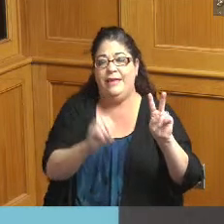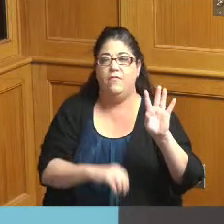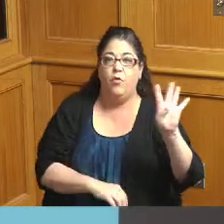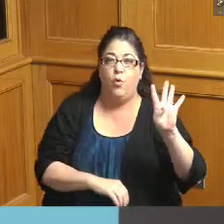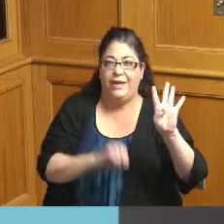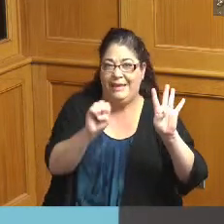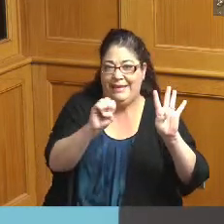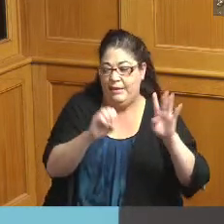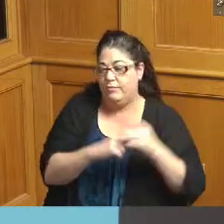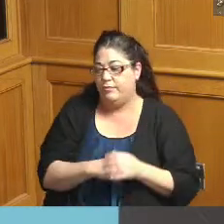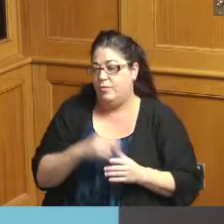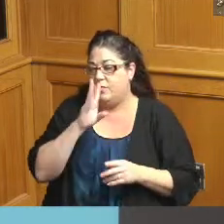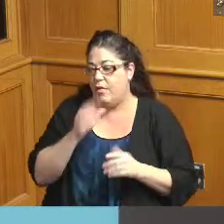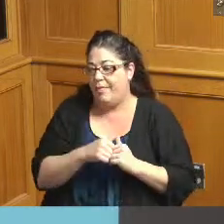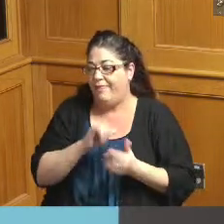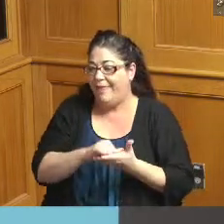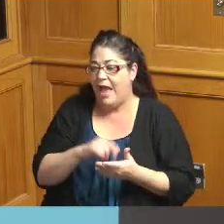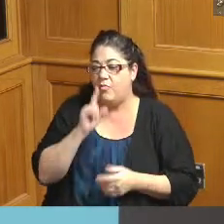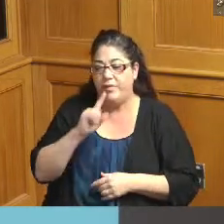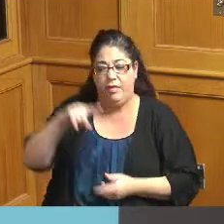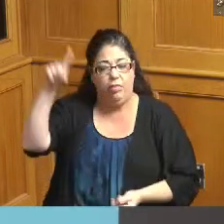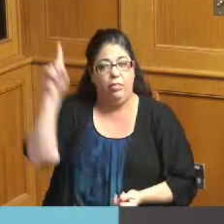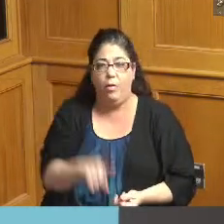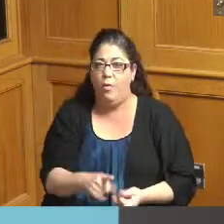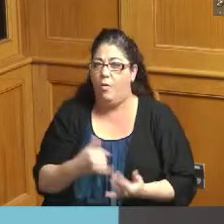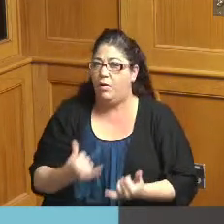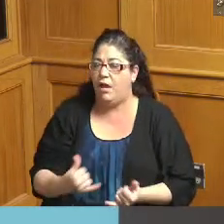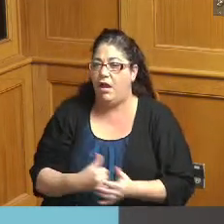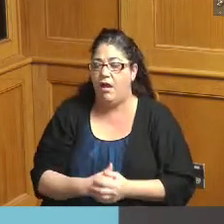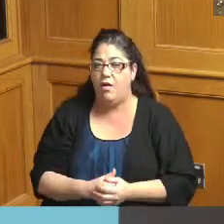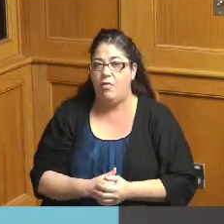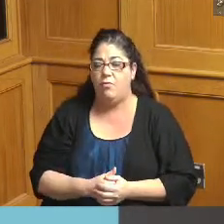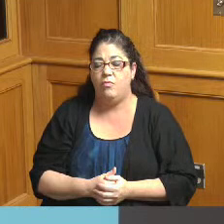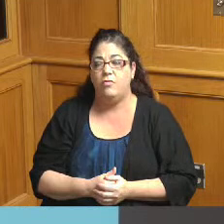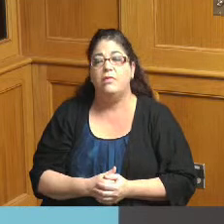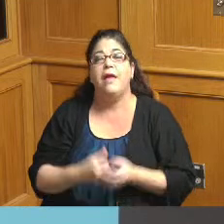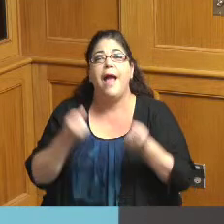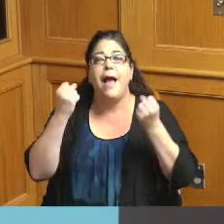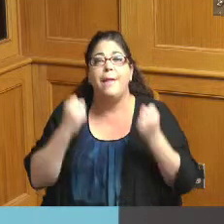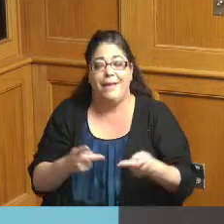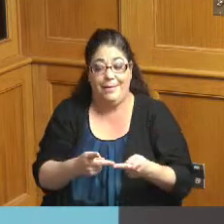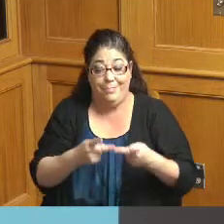were way down so our allocation that's really based on the number of placements you make so